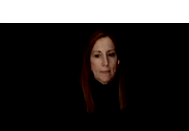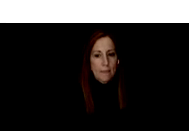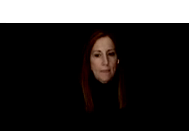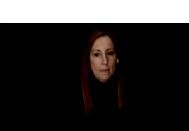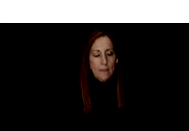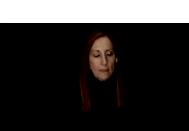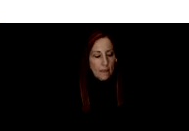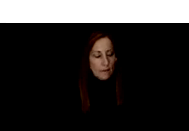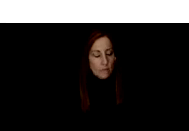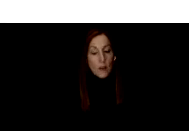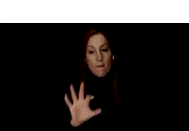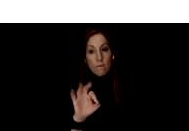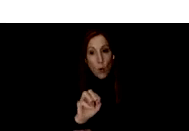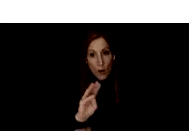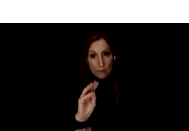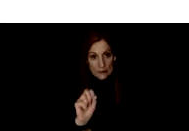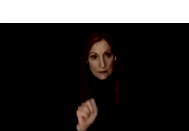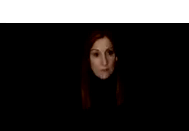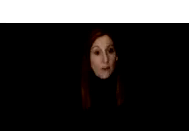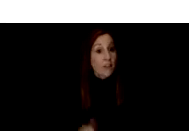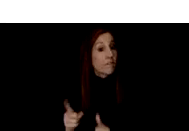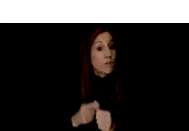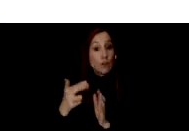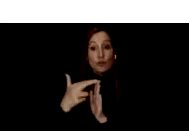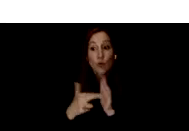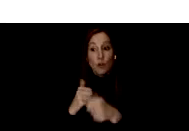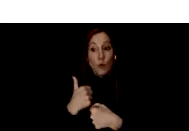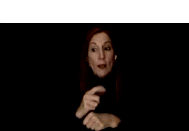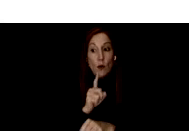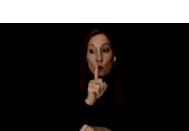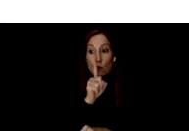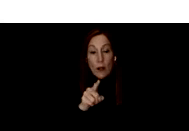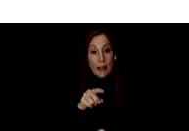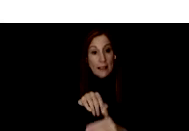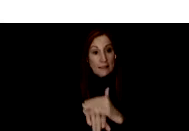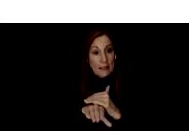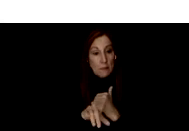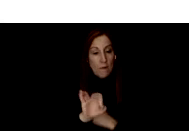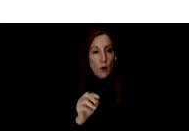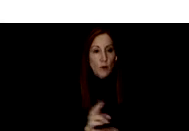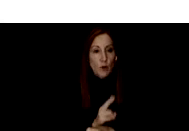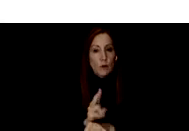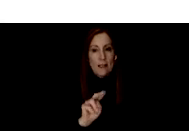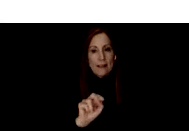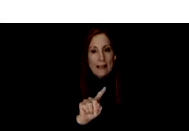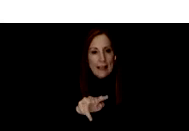Forms, the first rule to create a truly accessible form is to use native HTML form controls.